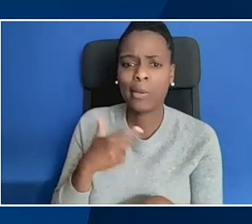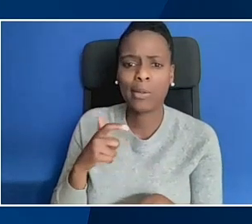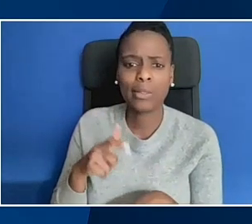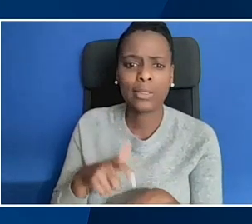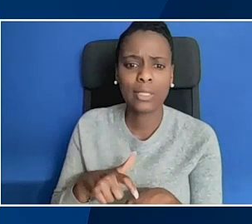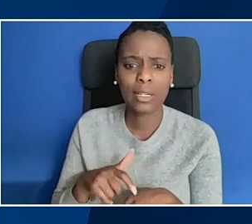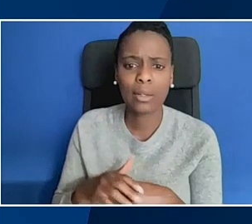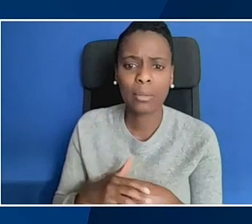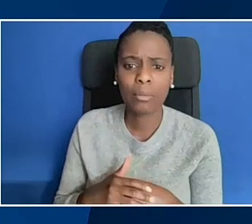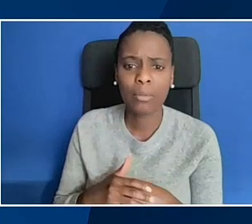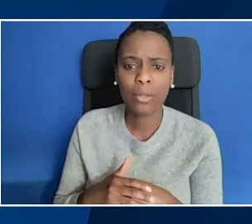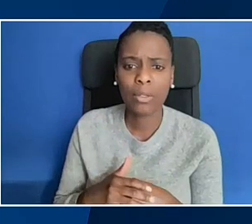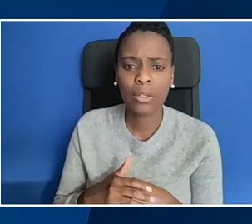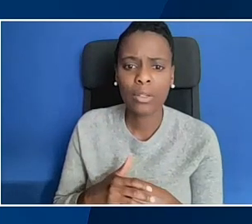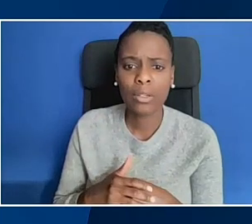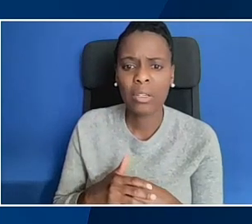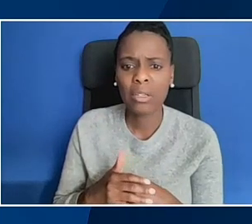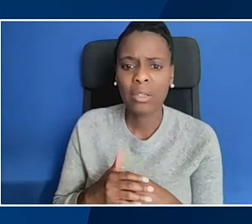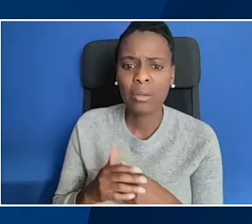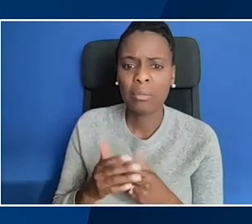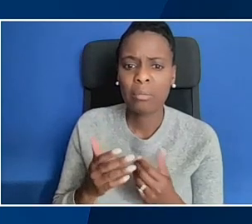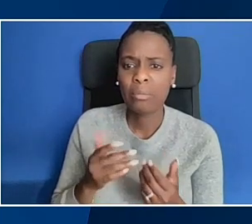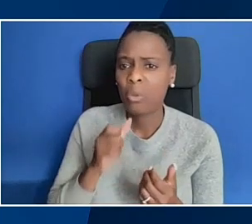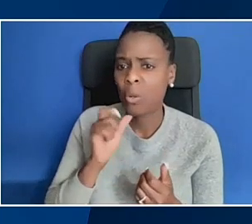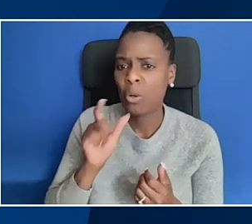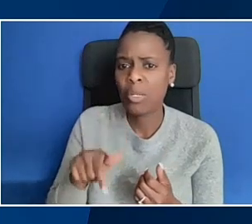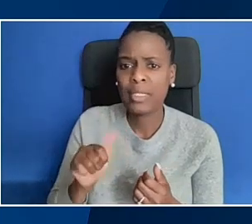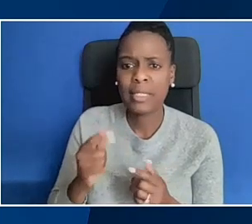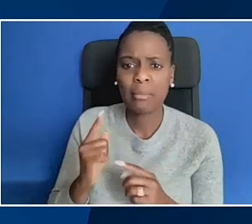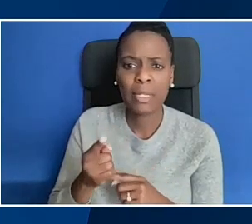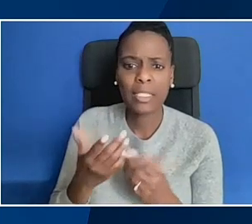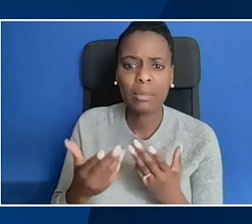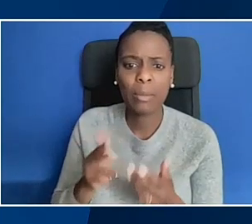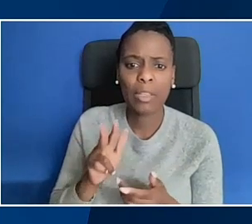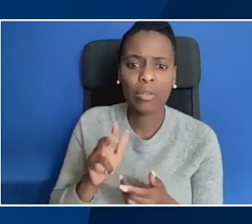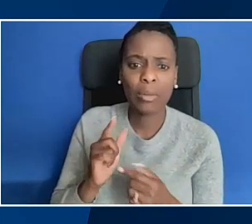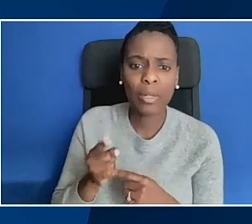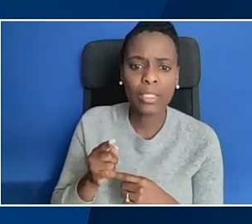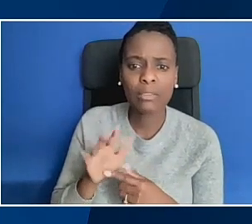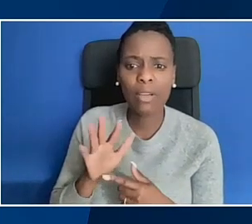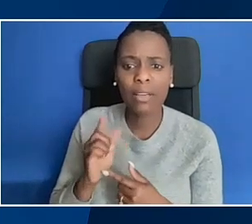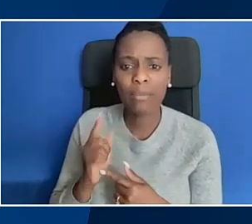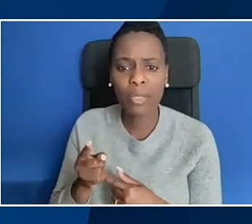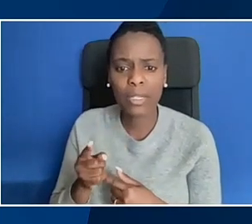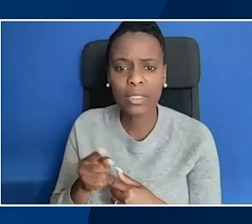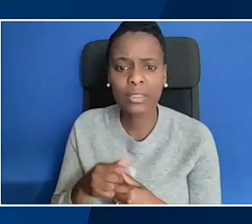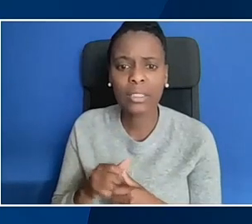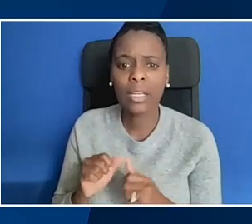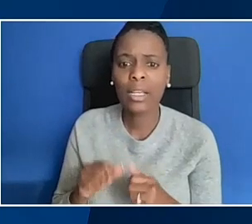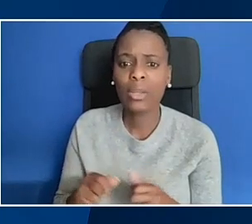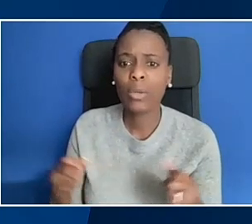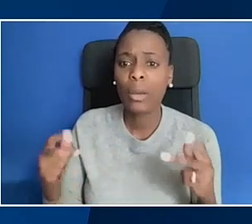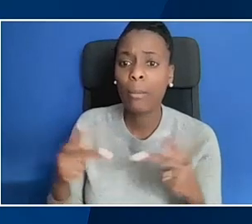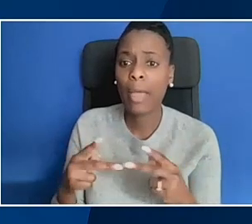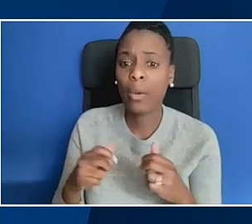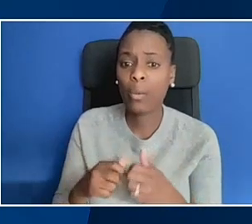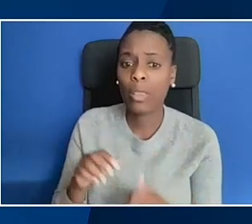I would say 3 to 5 and then we can cycle back with Michael so we can get our discussions and dialog.